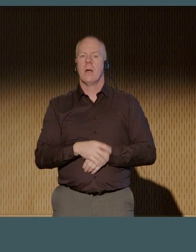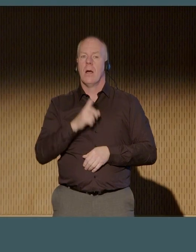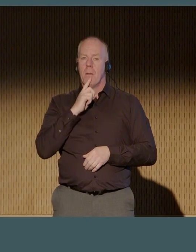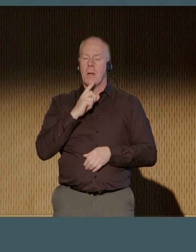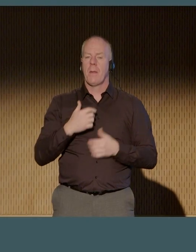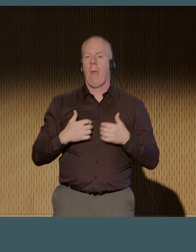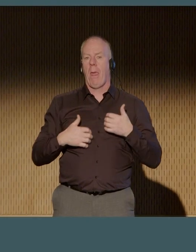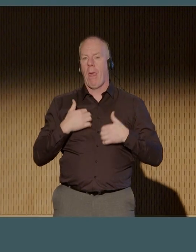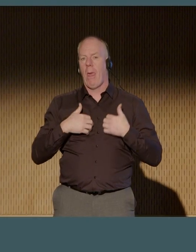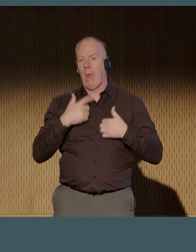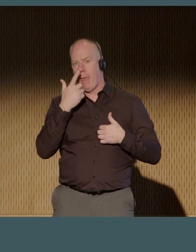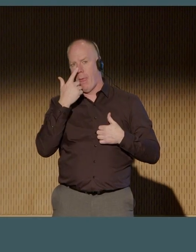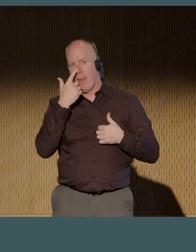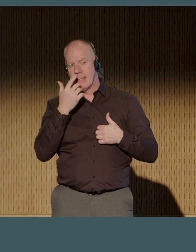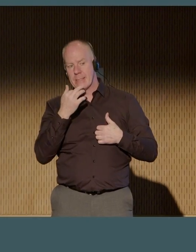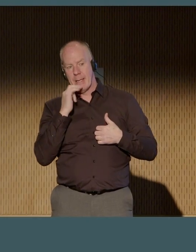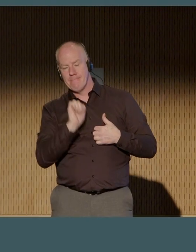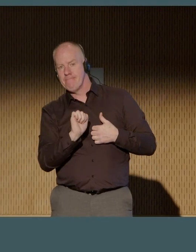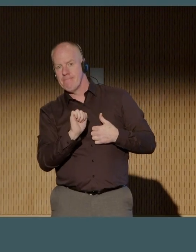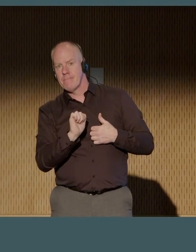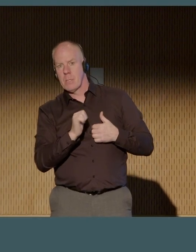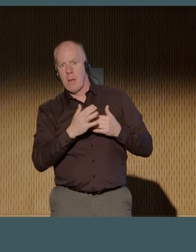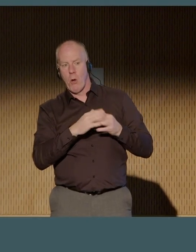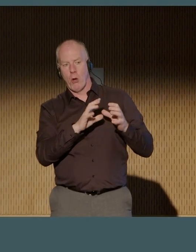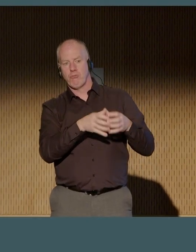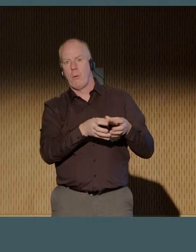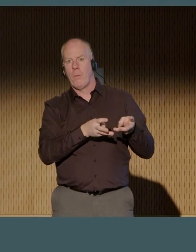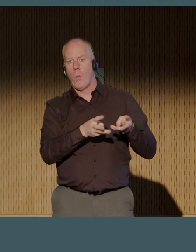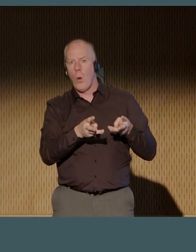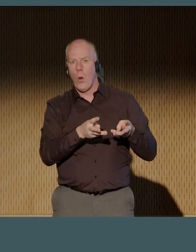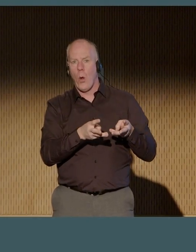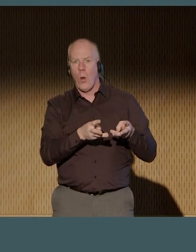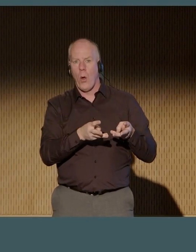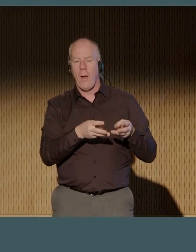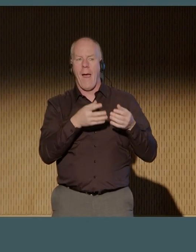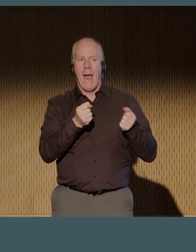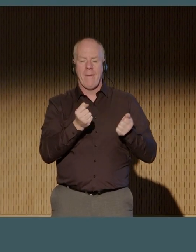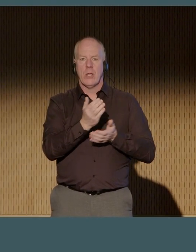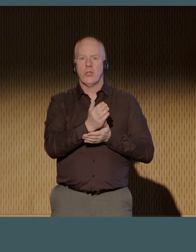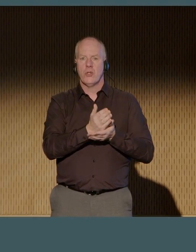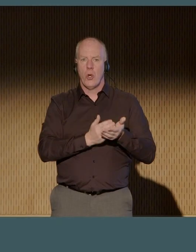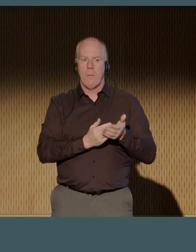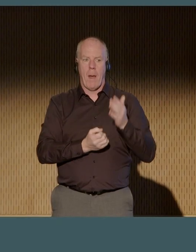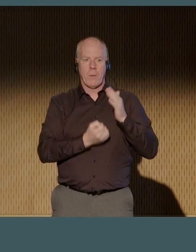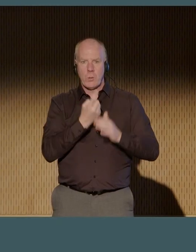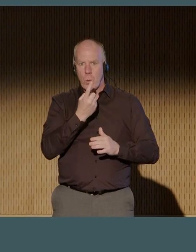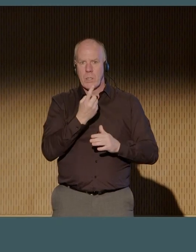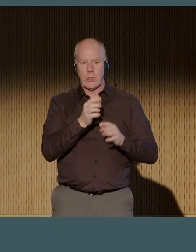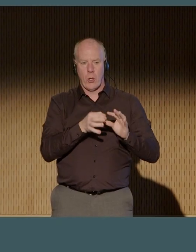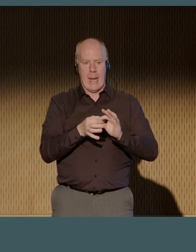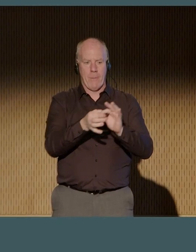interesting to see if you did more group work or had some of those opportunities to collaborate,